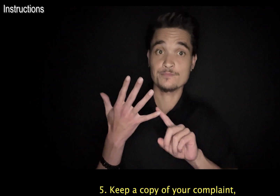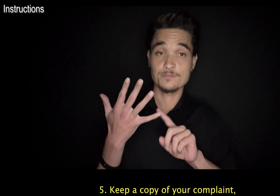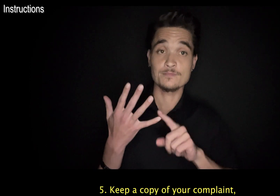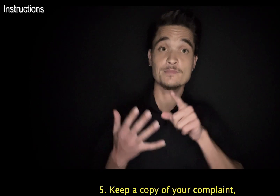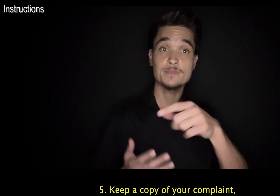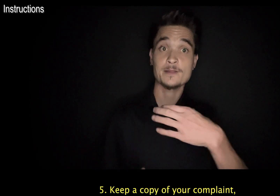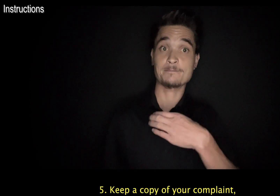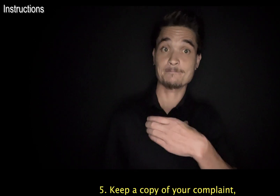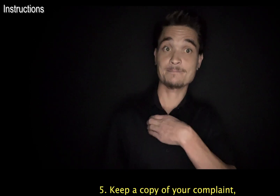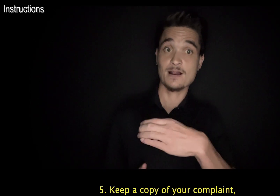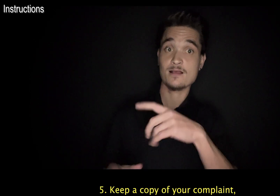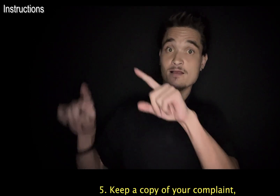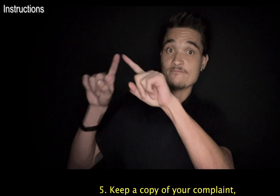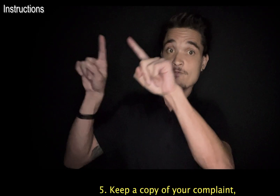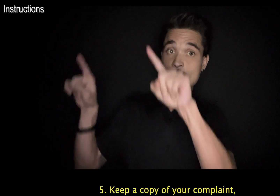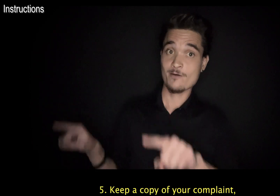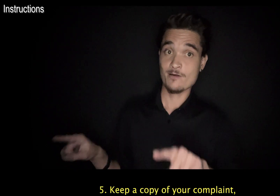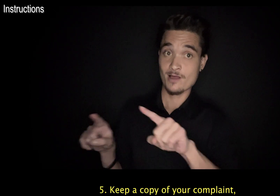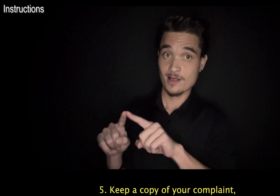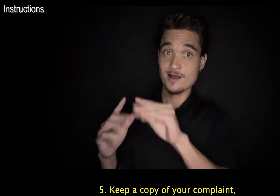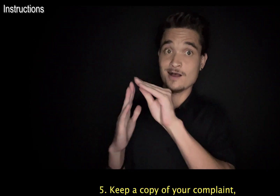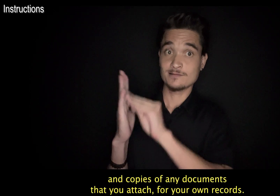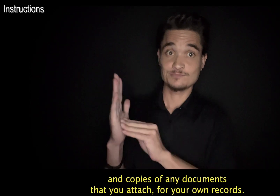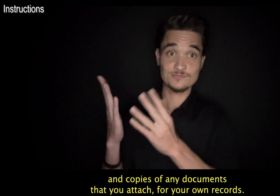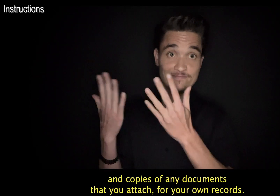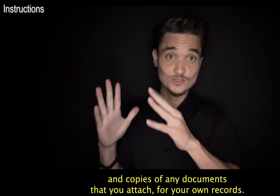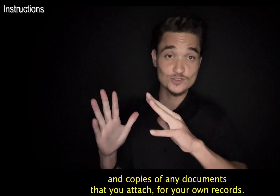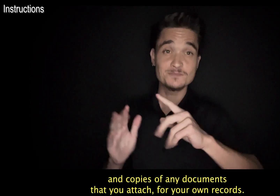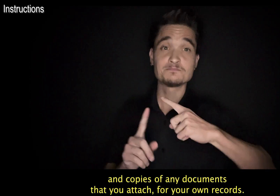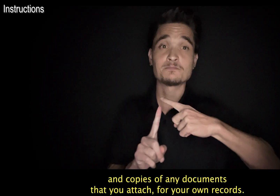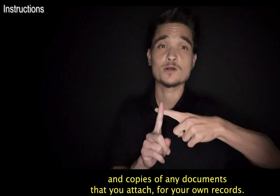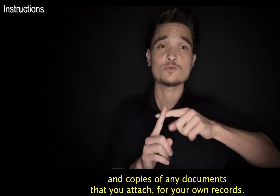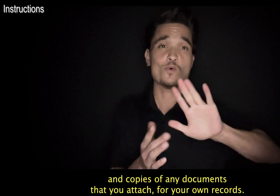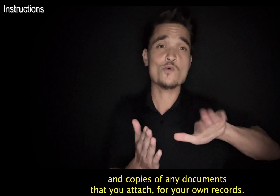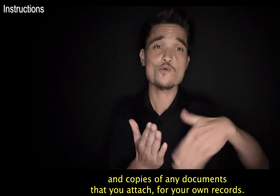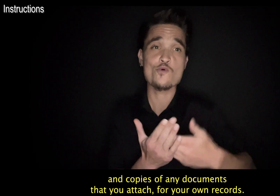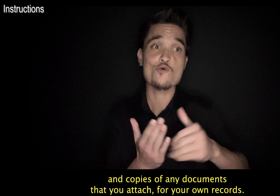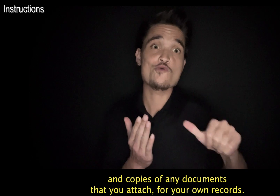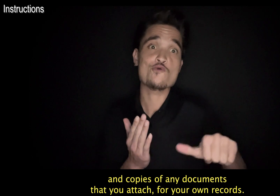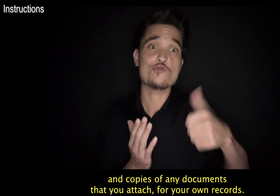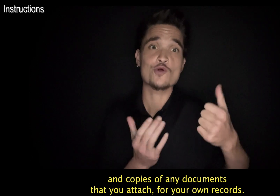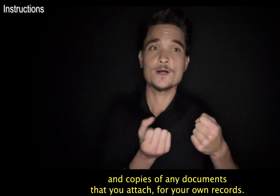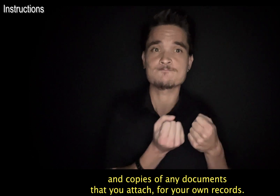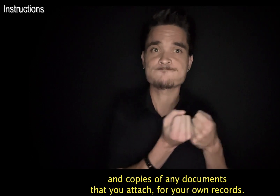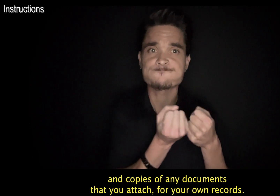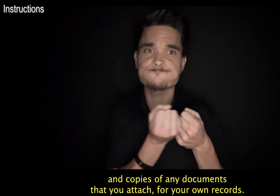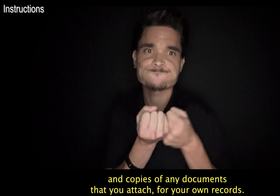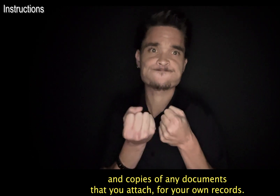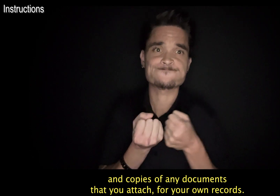5. Keep a copy of your complaint, and copies of any documents that you attach, for your own records.